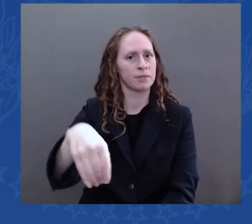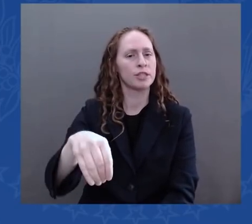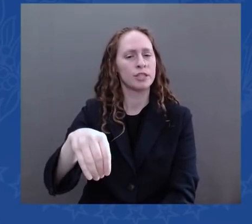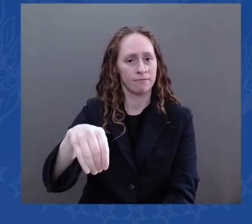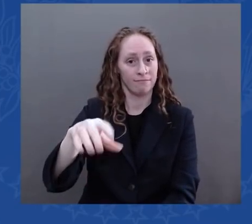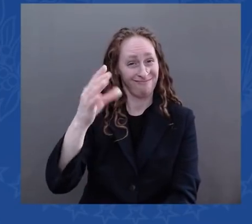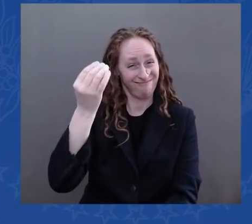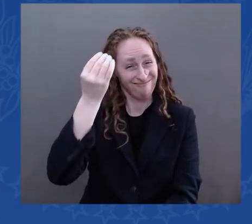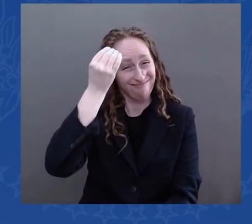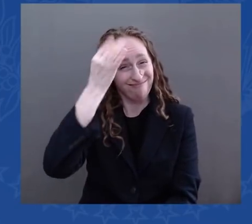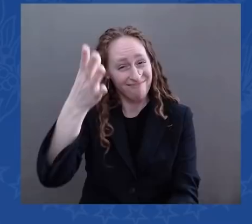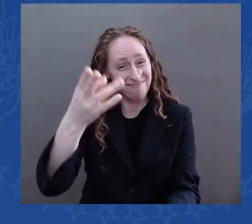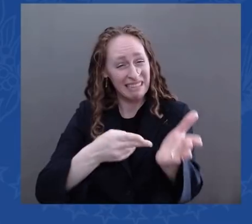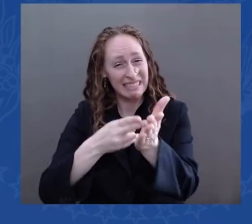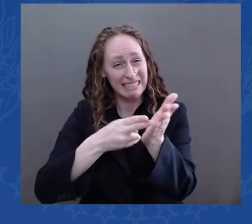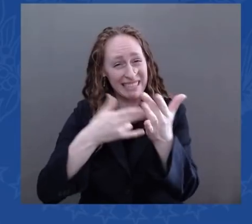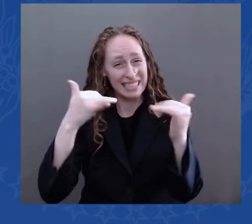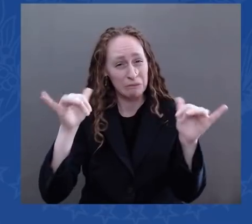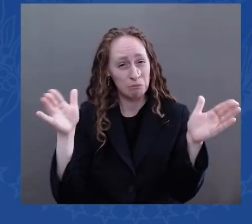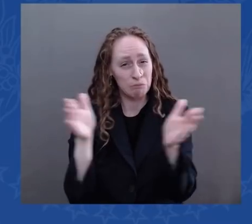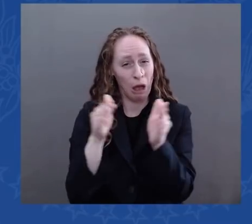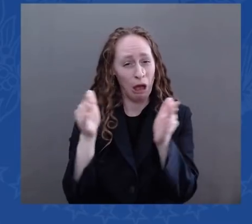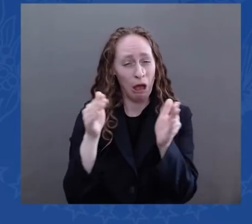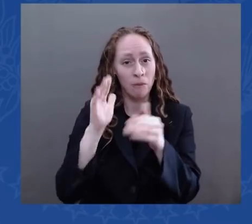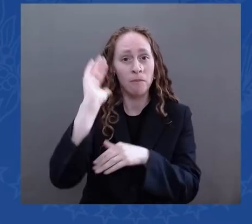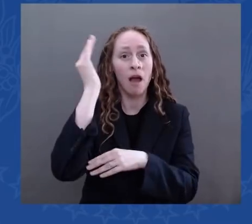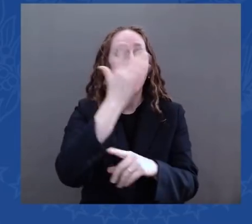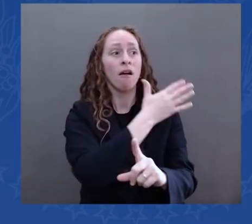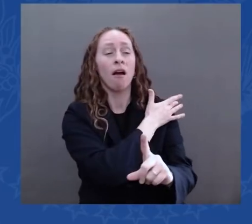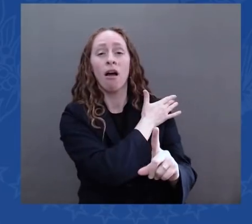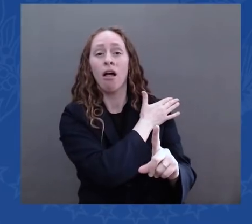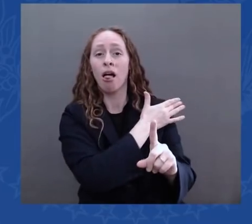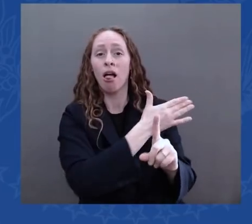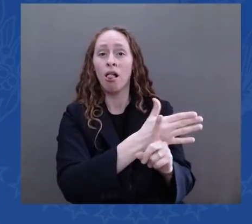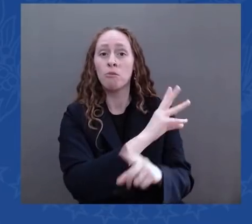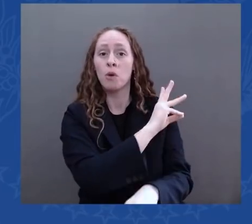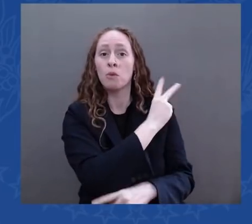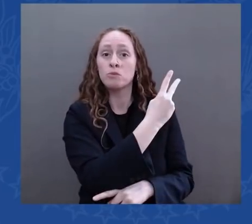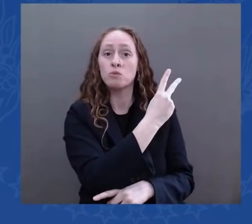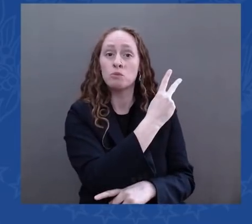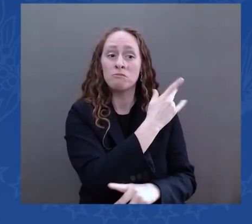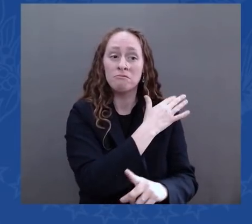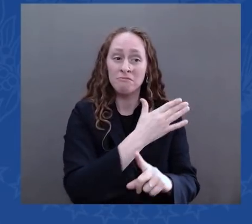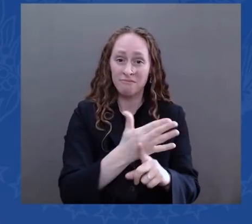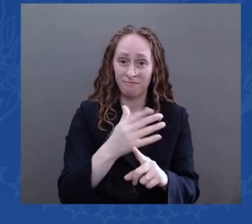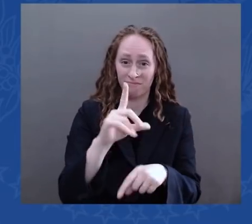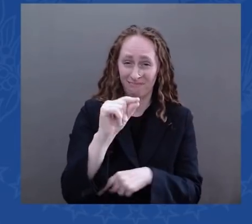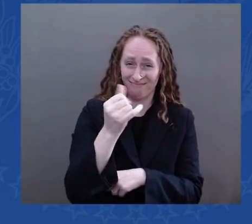Last year, I rallied more than a hundred- -- some of you were overseas with me -- 130 countries